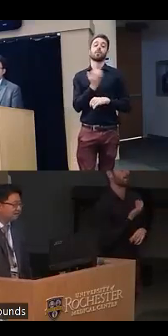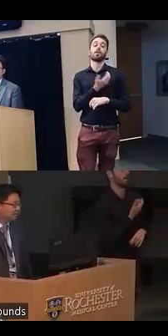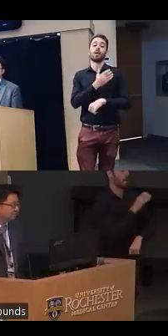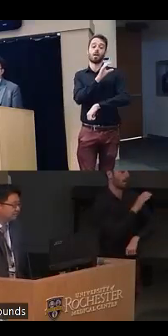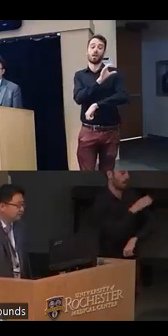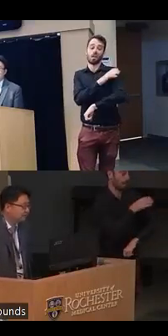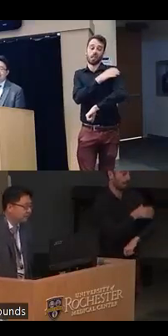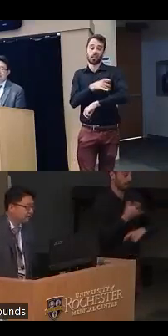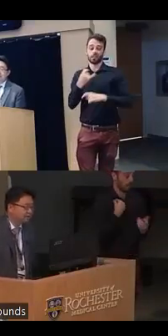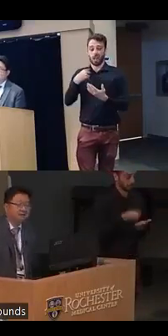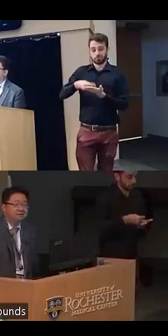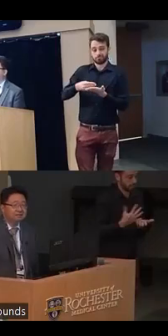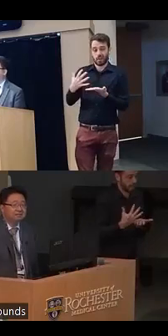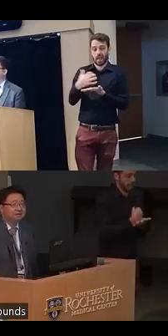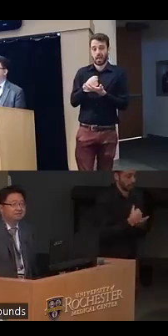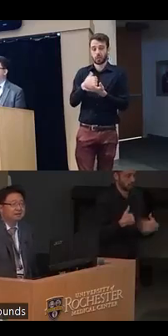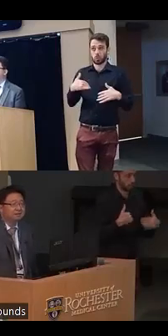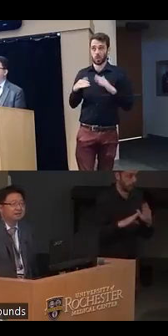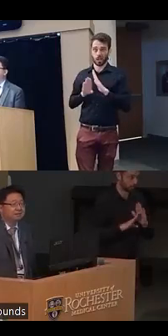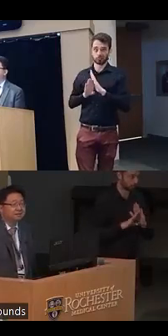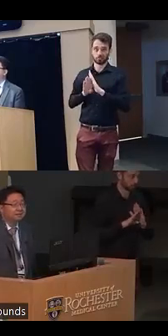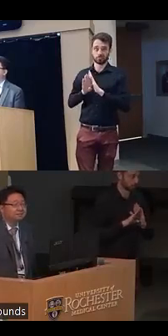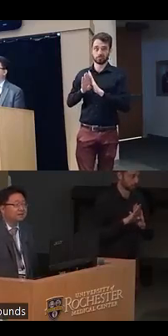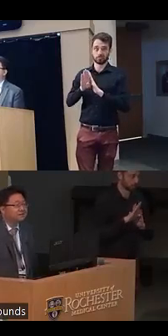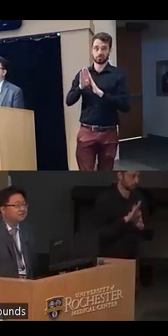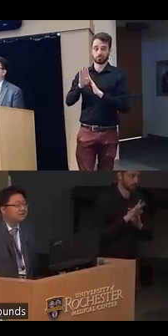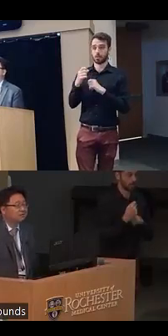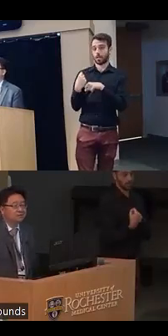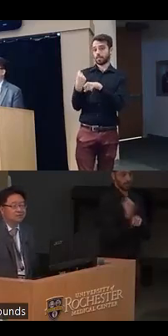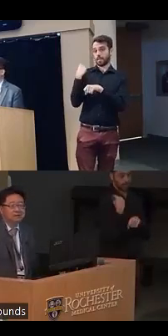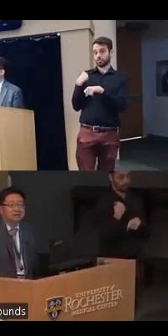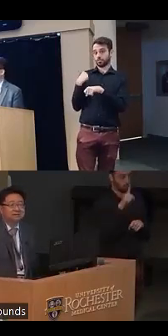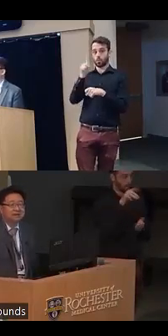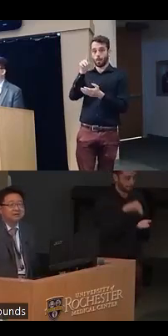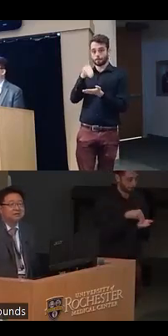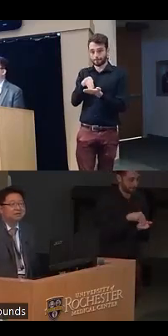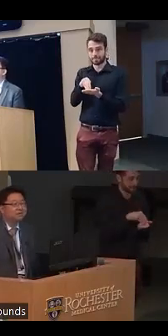year we we hit the 100 million Mark in relation to our overall clinical Revenue